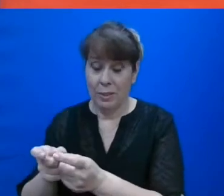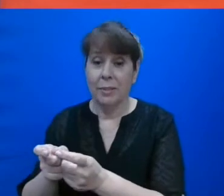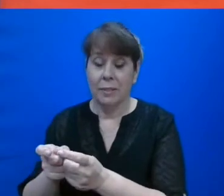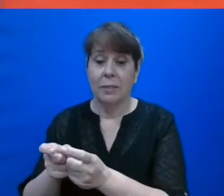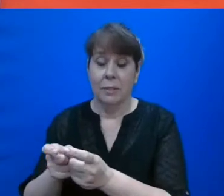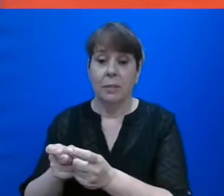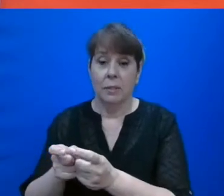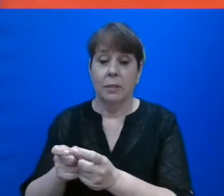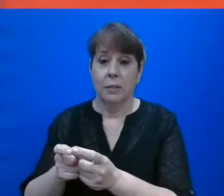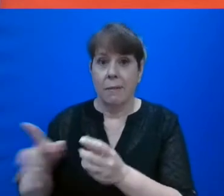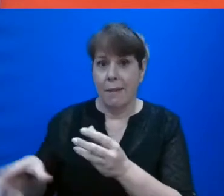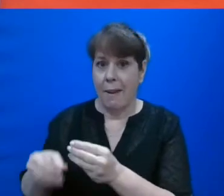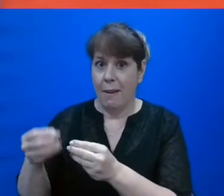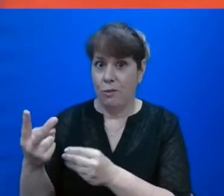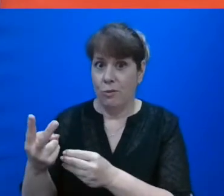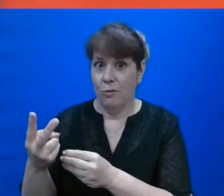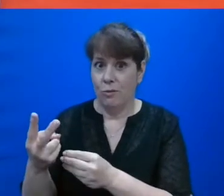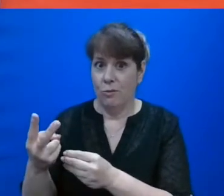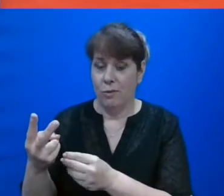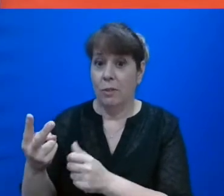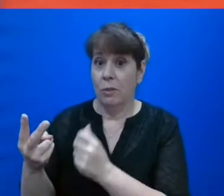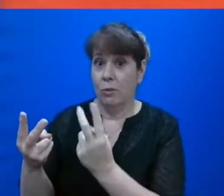I HAVE TWO MORE BEETLES HERE. LET'S COUNT THEM NOW TO SEE